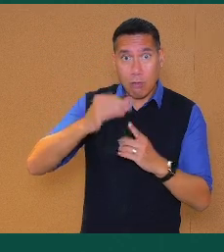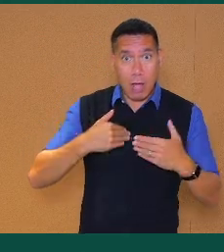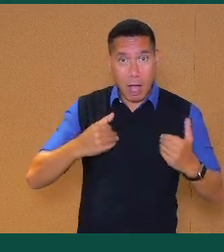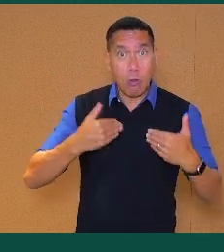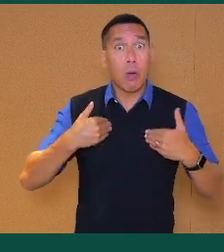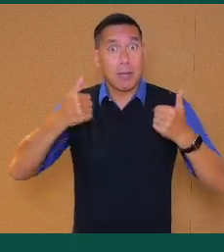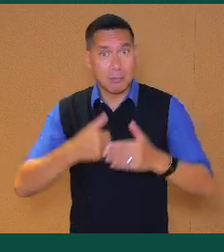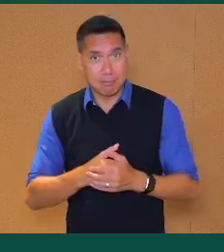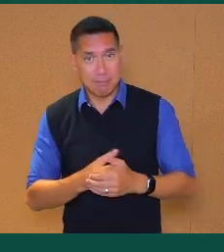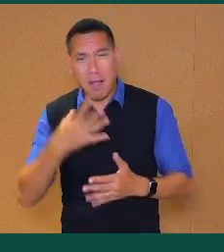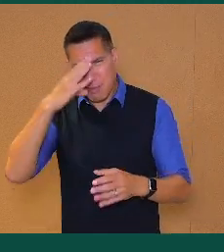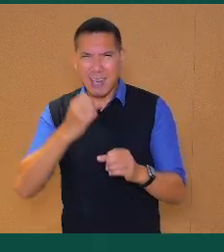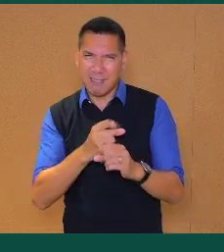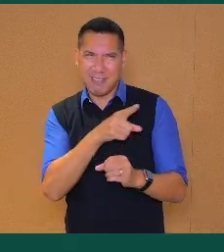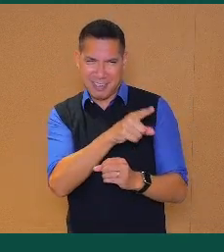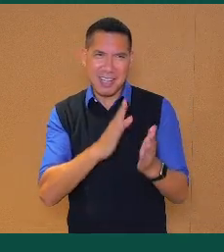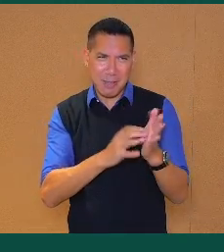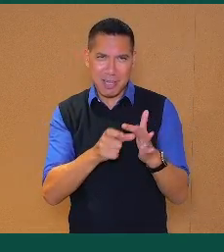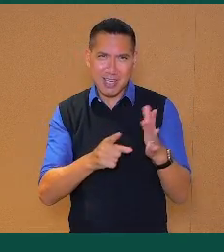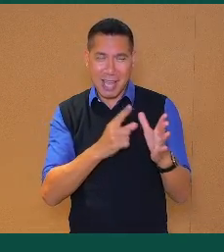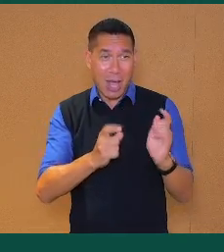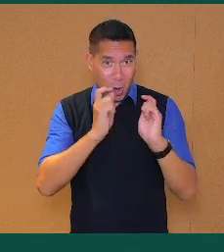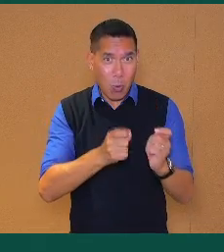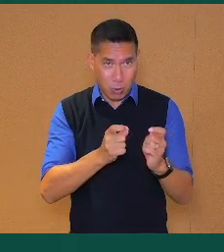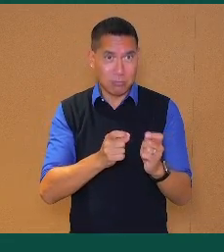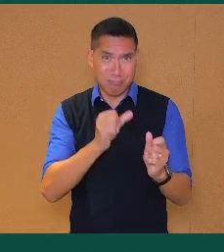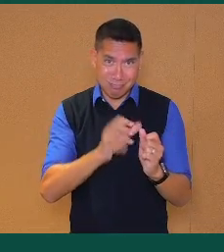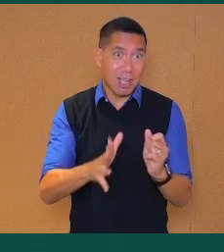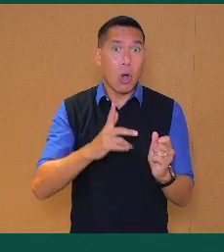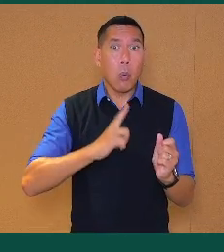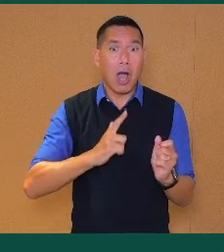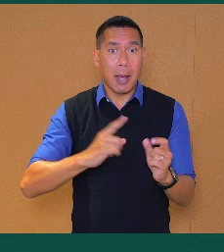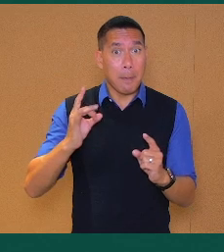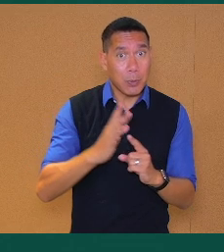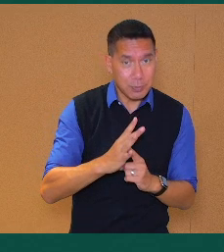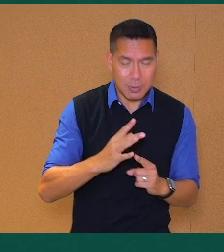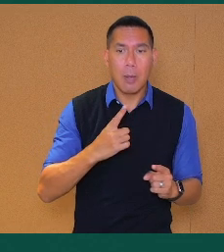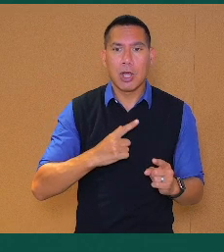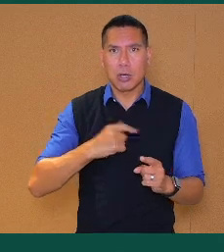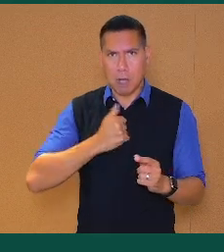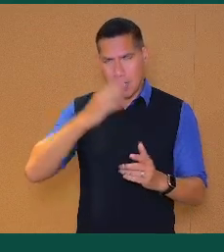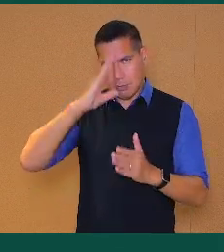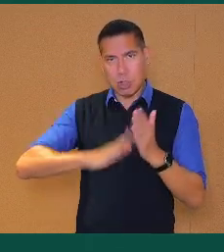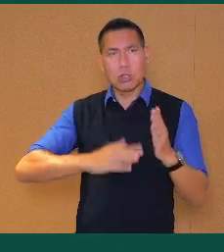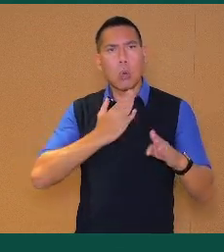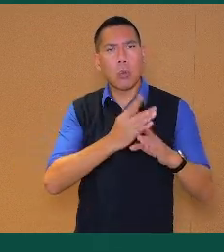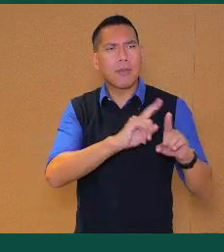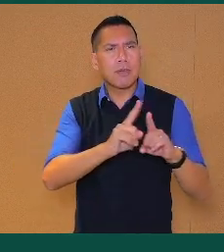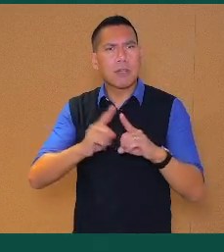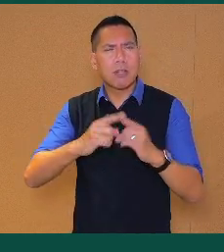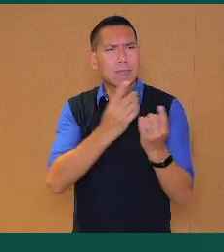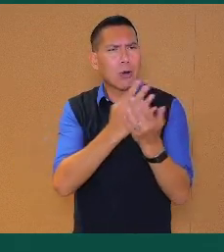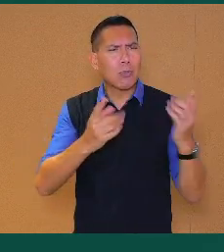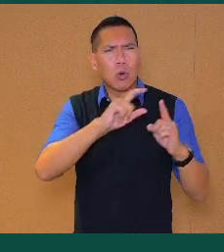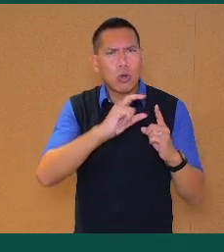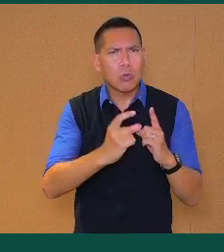health and well-being.